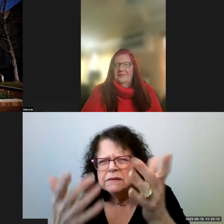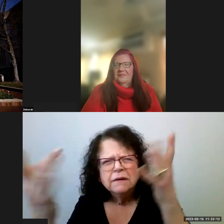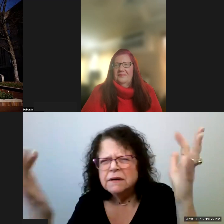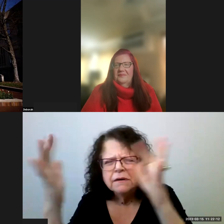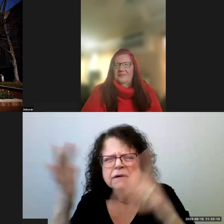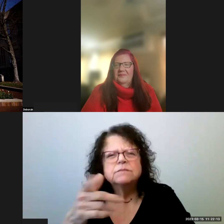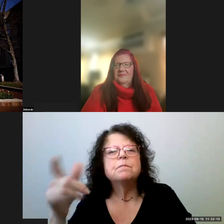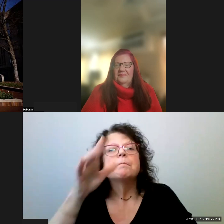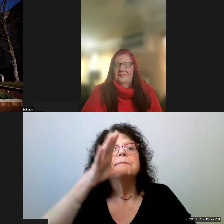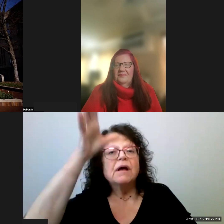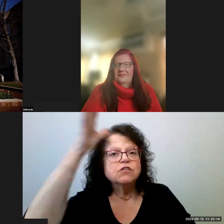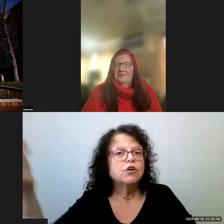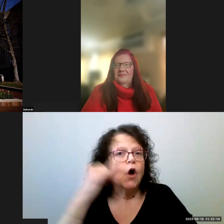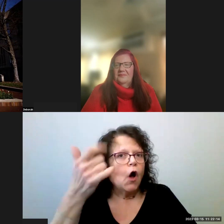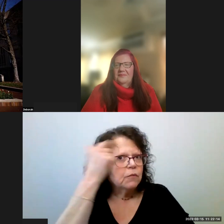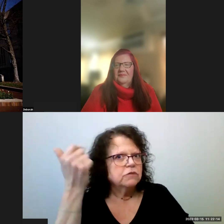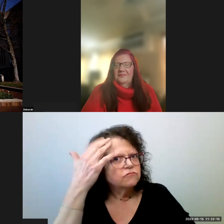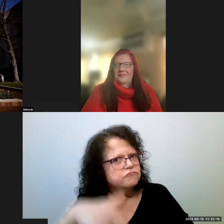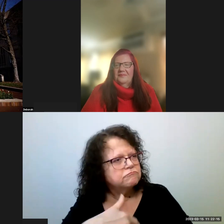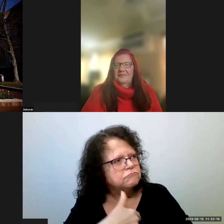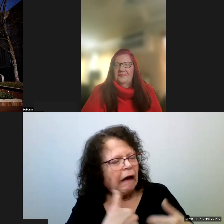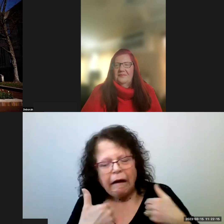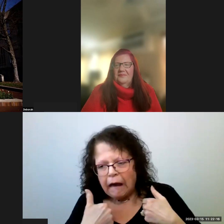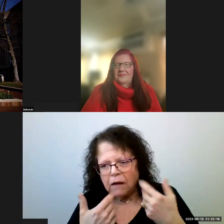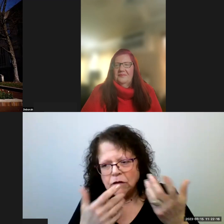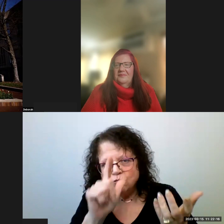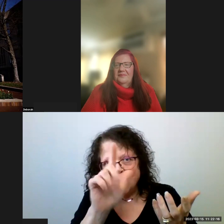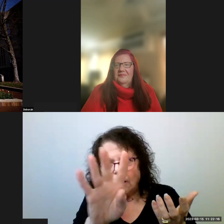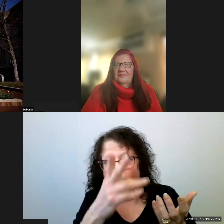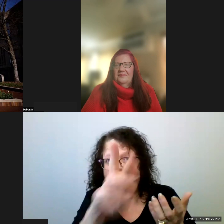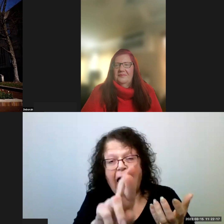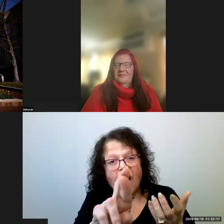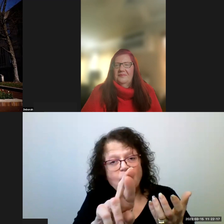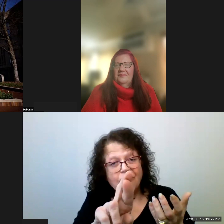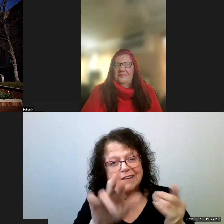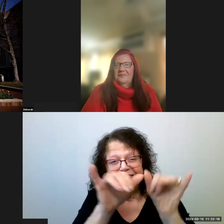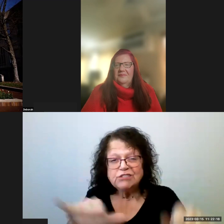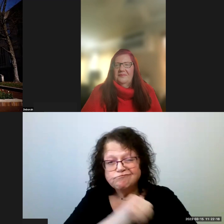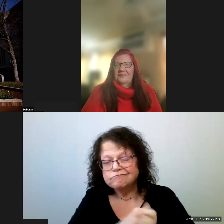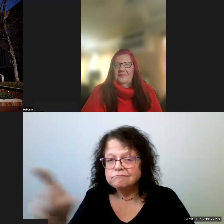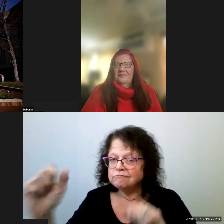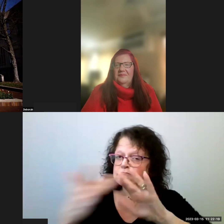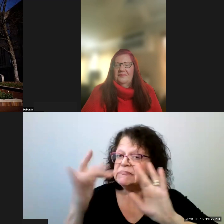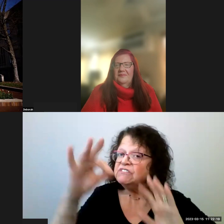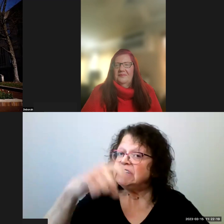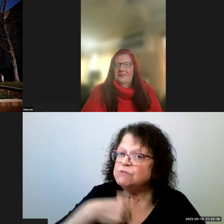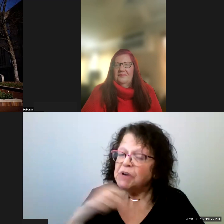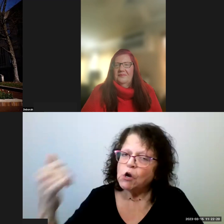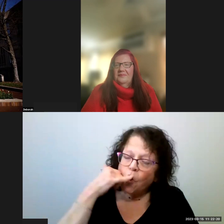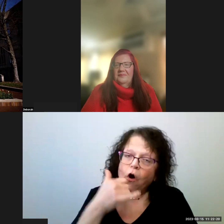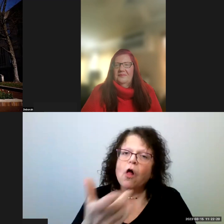they didn't know that they had a 24 hours call me when you need me. They